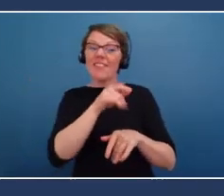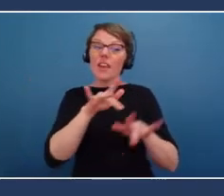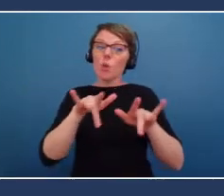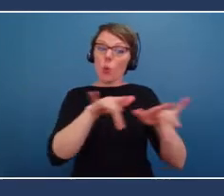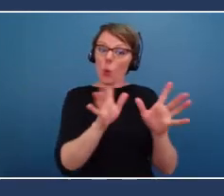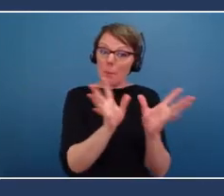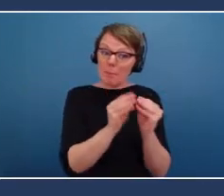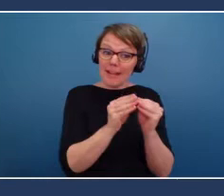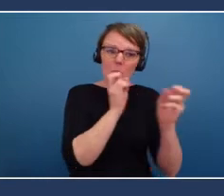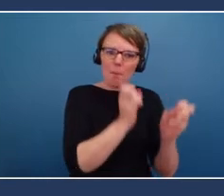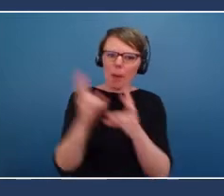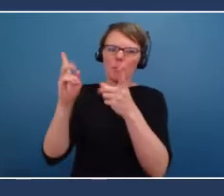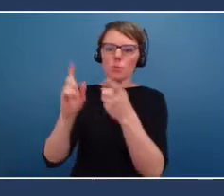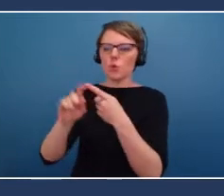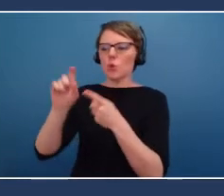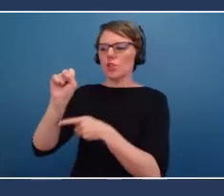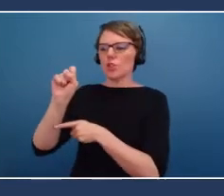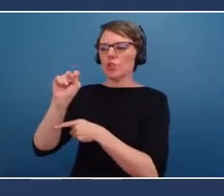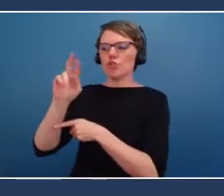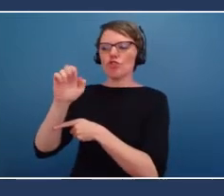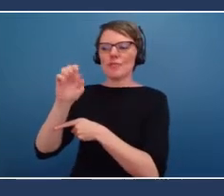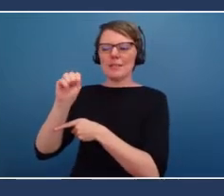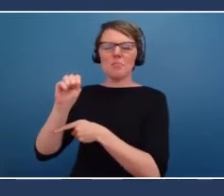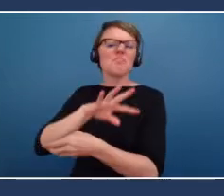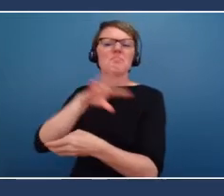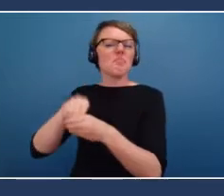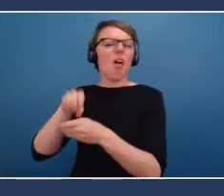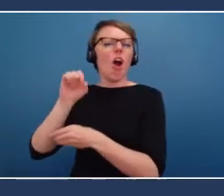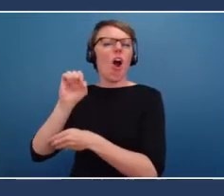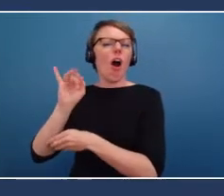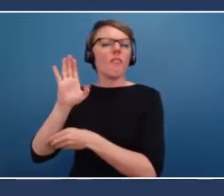a standard part of Office 365. Now, that meeting, when it goes up there into